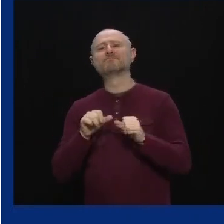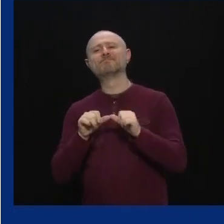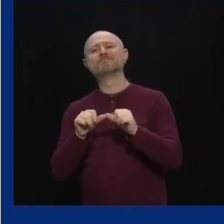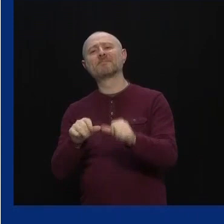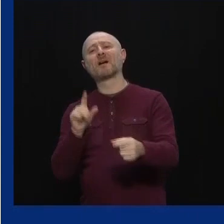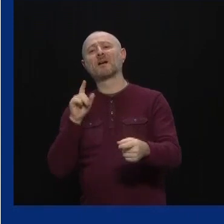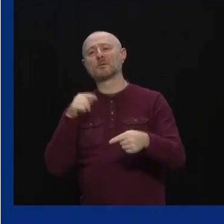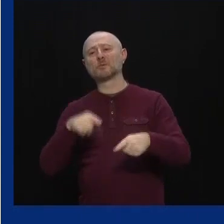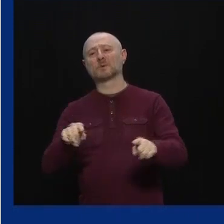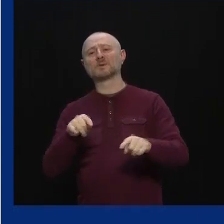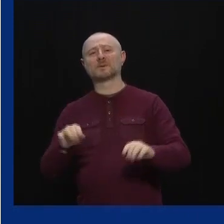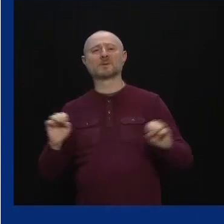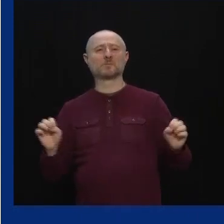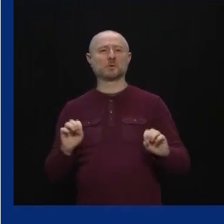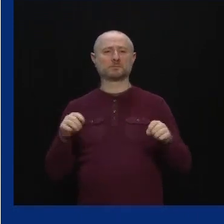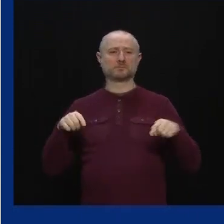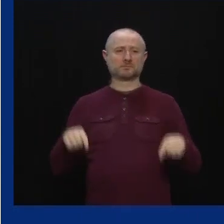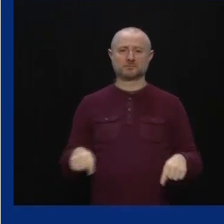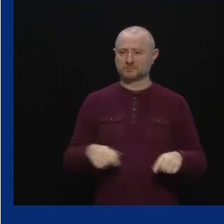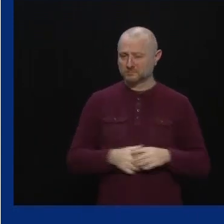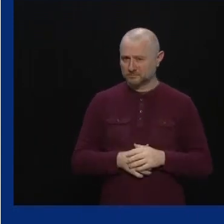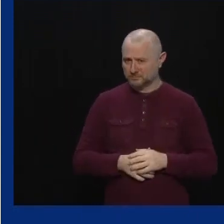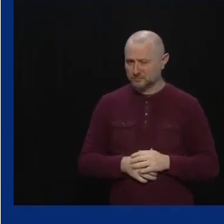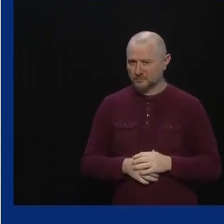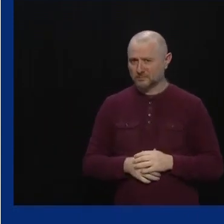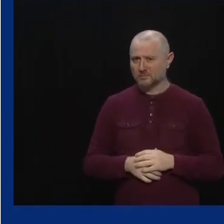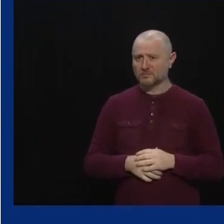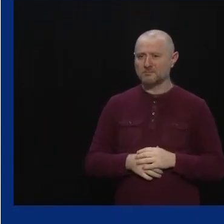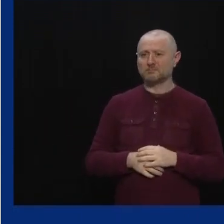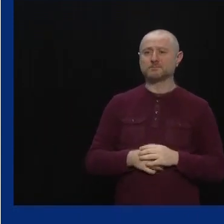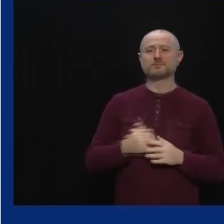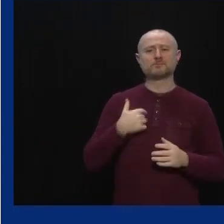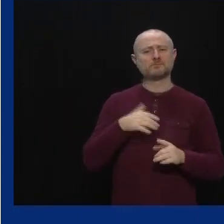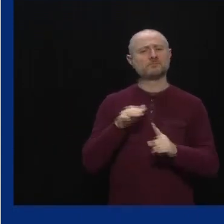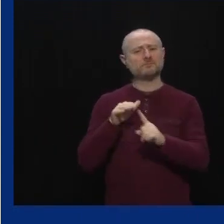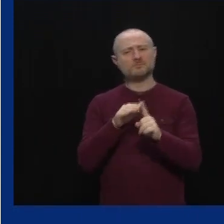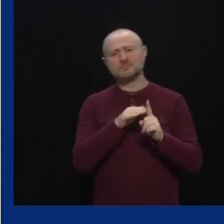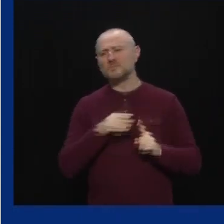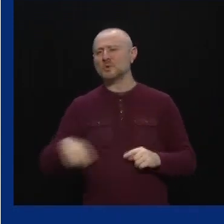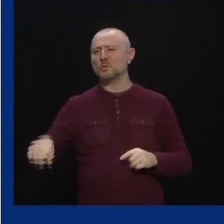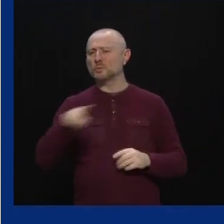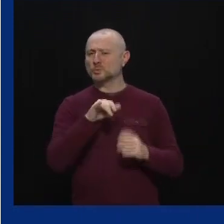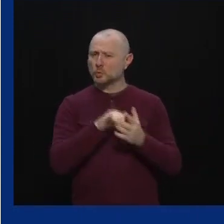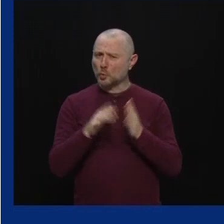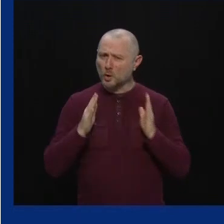REMAIN OPEN FOR ENROLLMENT, AS IT HAS BEEN SINCE MARCH 2020 AND WILL CONTINUE TO BE OPEN FOR ENROLLMENT THROUGHOUT THE PUBLIC